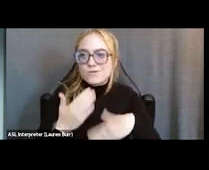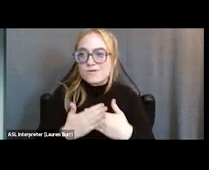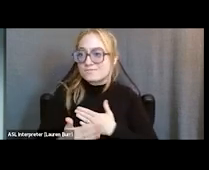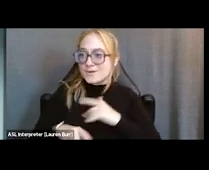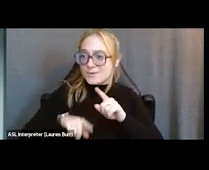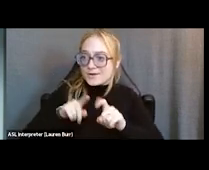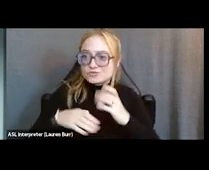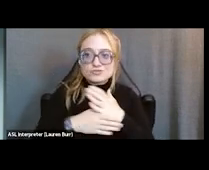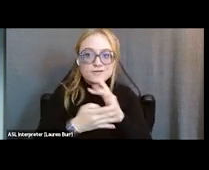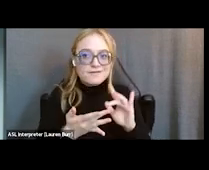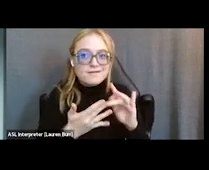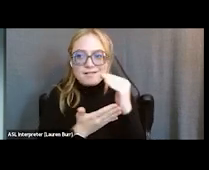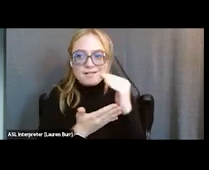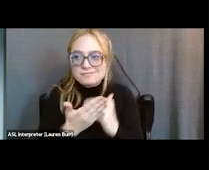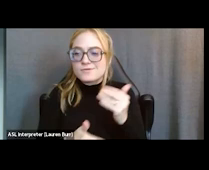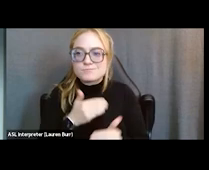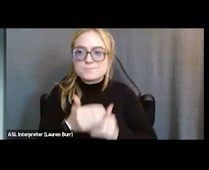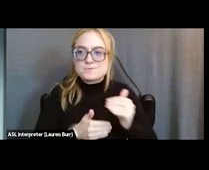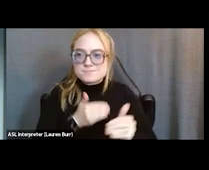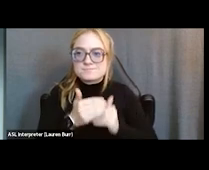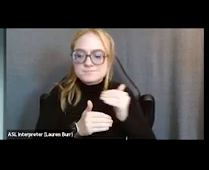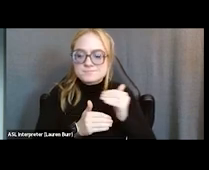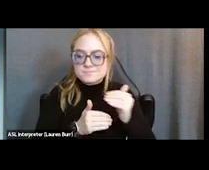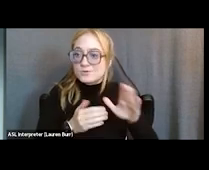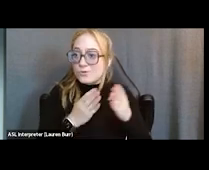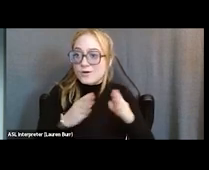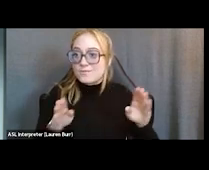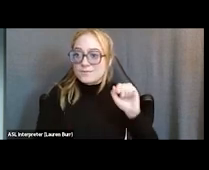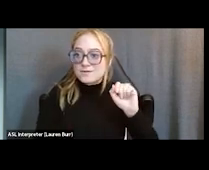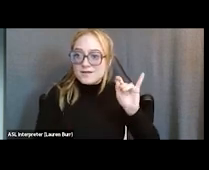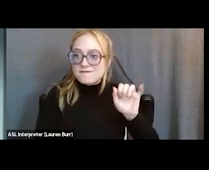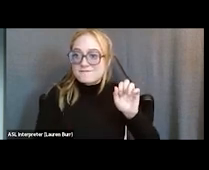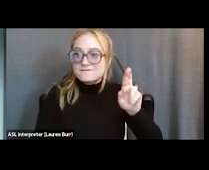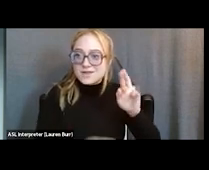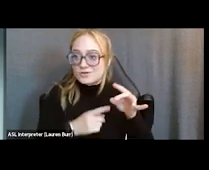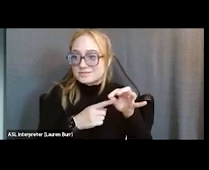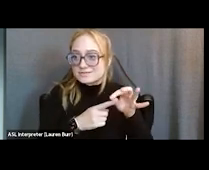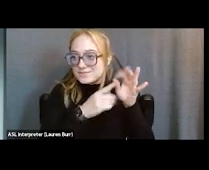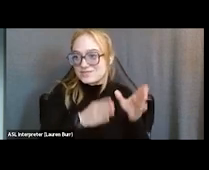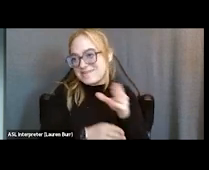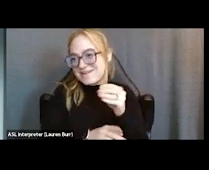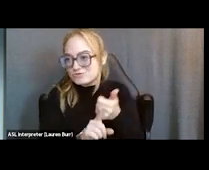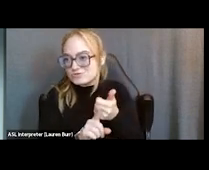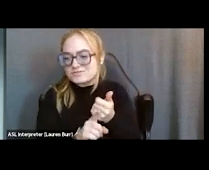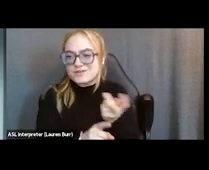just keeping things moving your public affairs specialists and yourself. So we thank you and value your partnership.